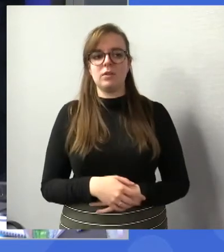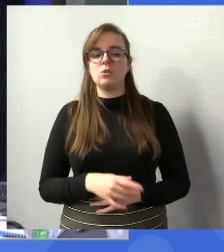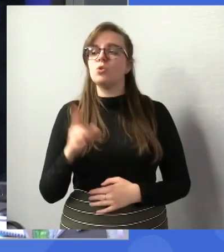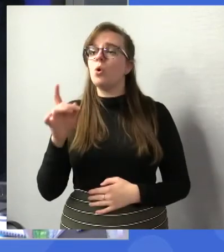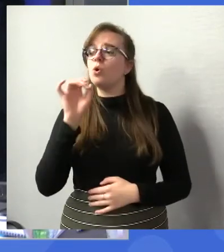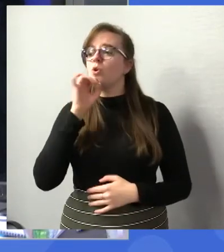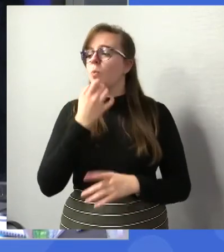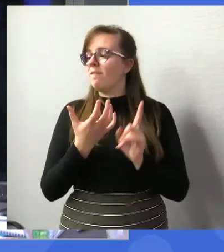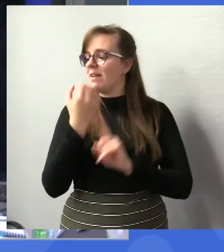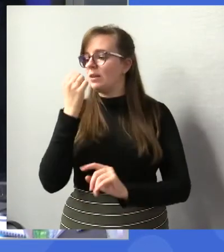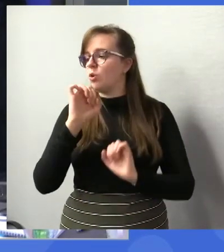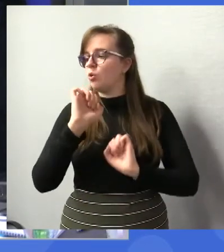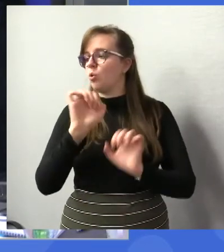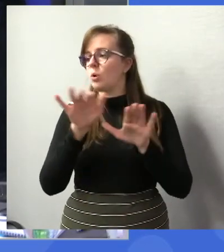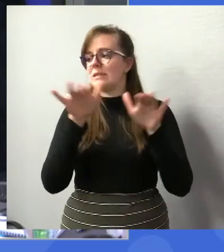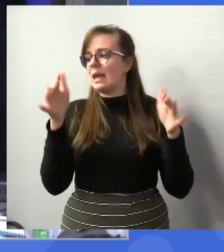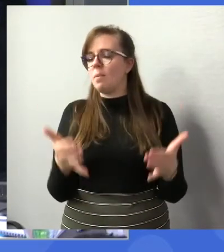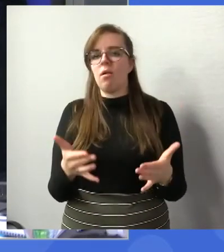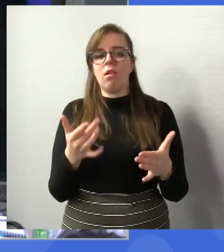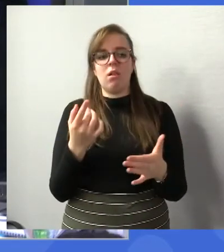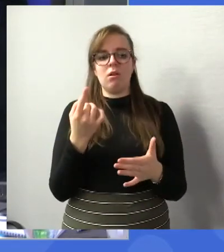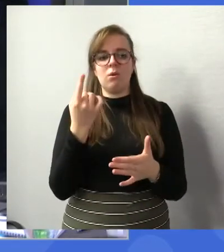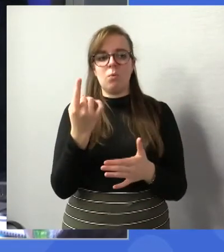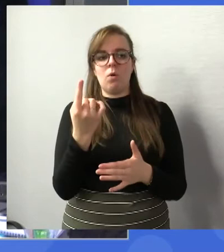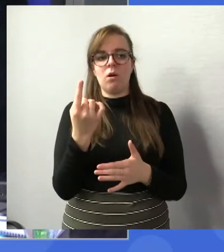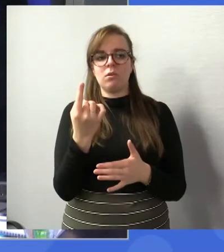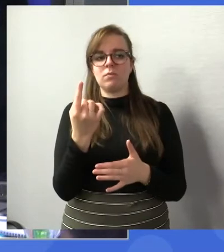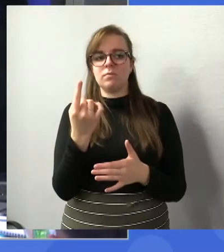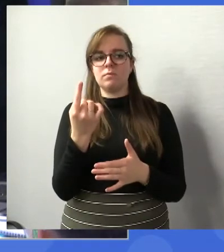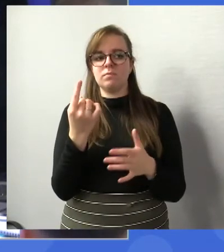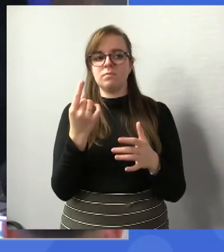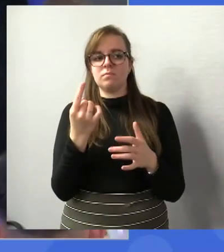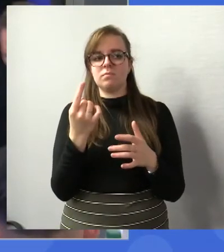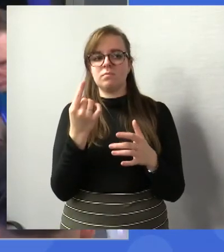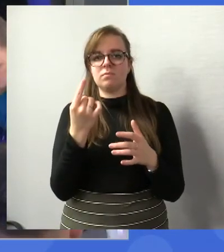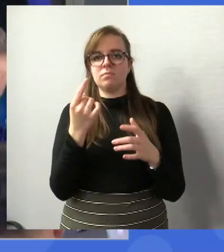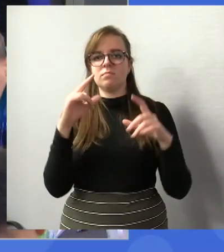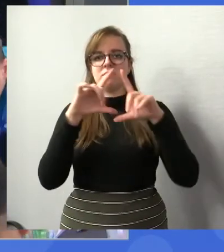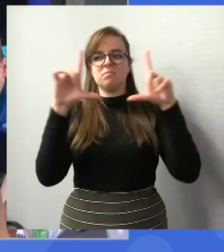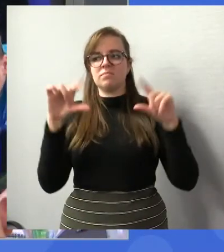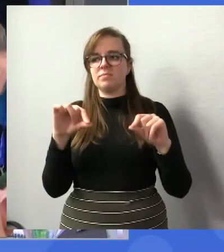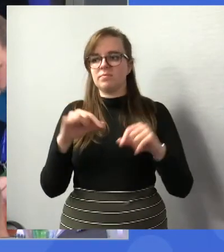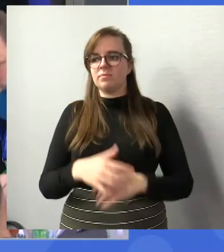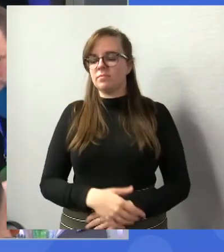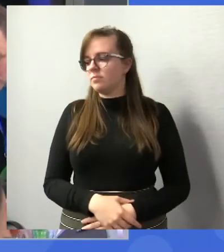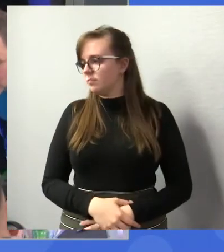your table one of these little pads everybody has one